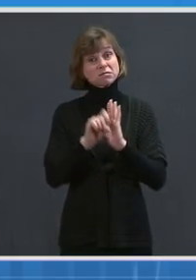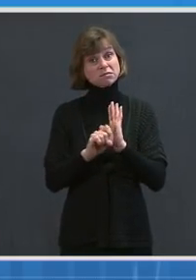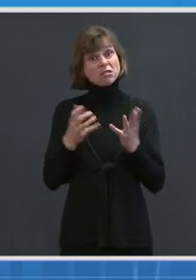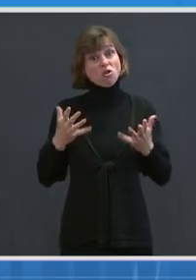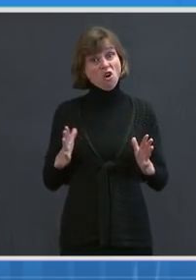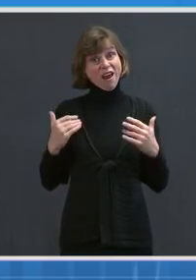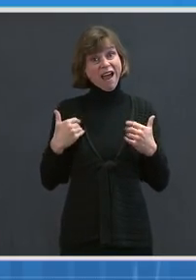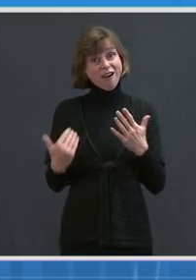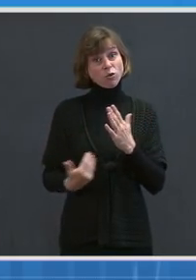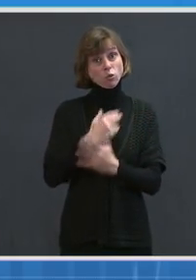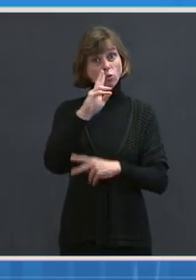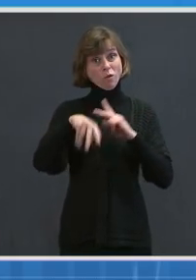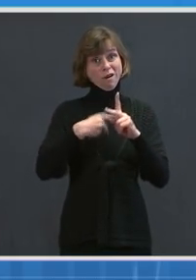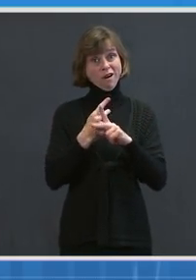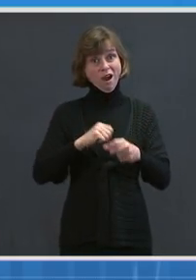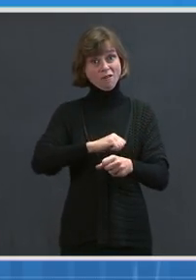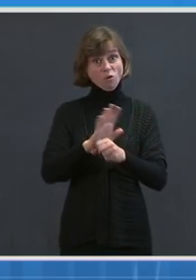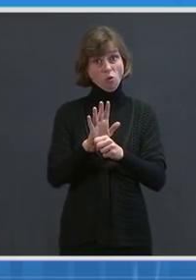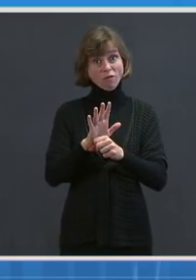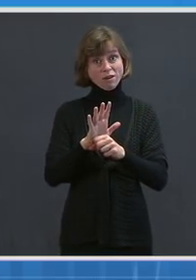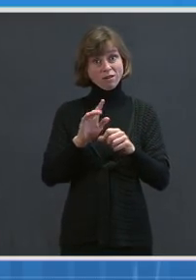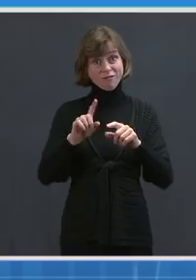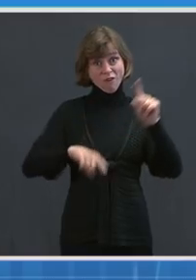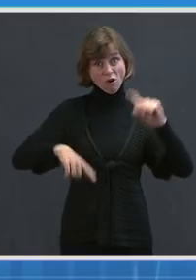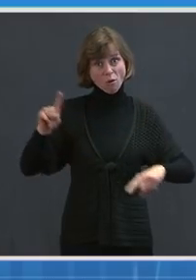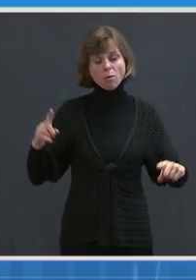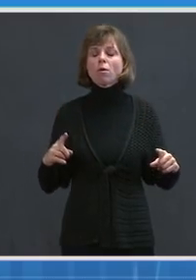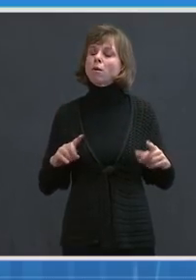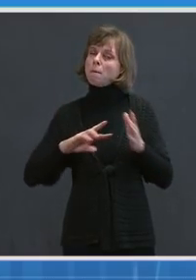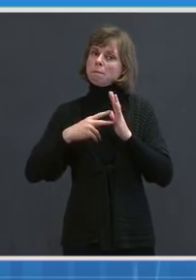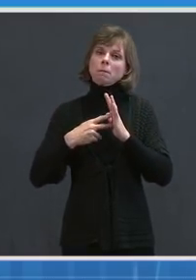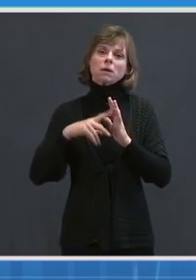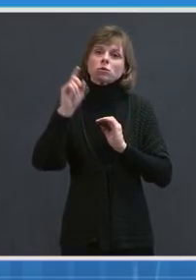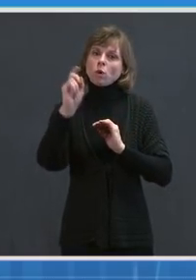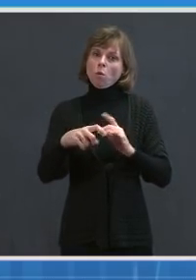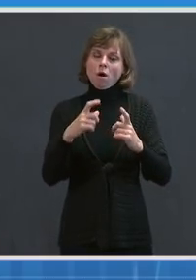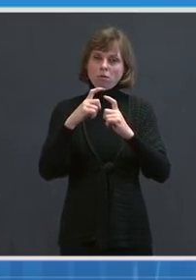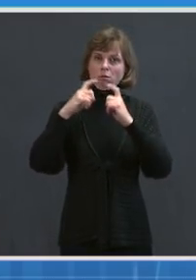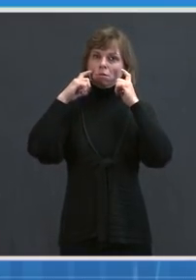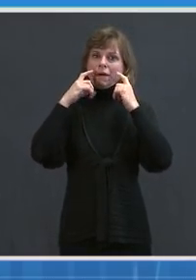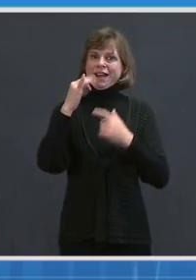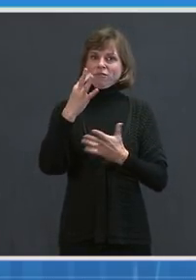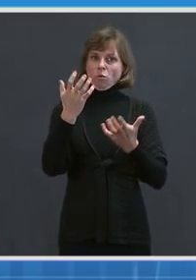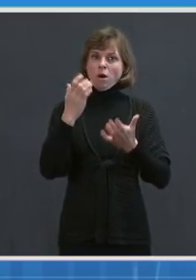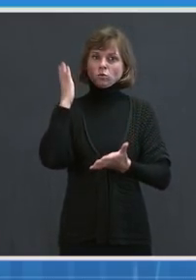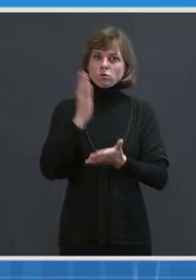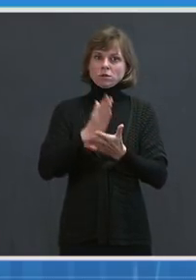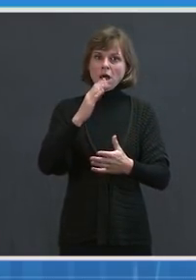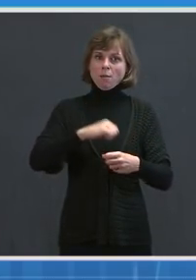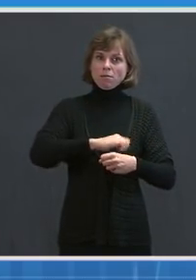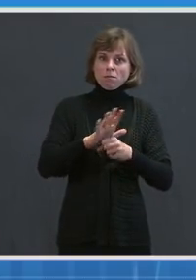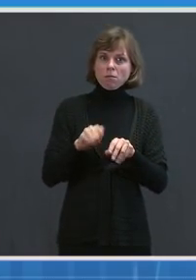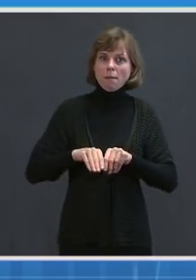remains essential for putting an end to this pandemic. It also serves as a warning about premature